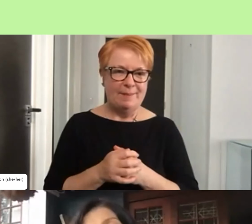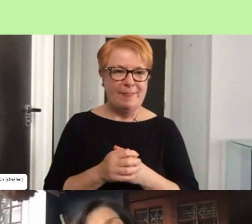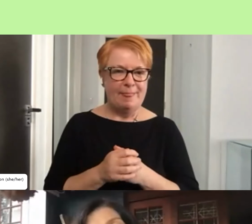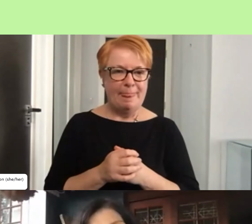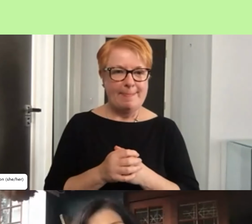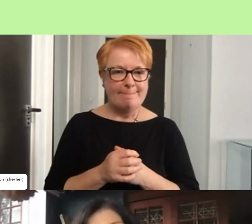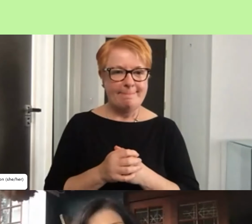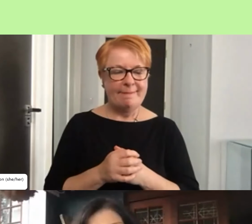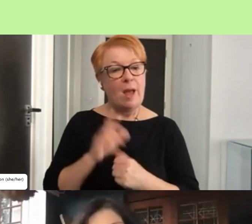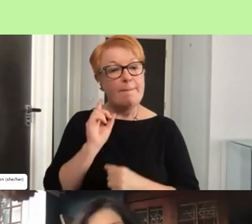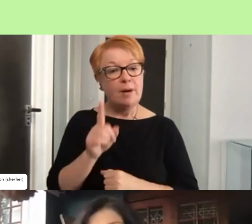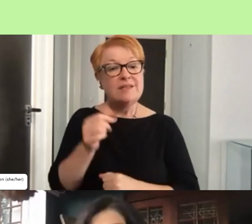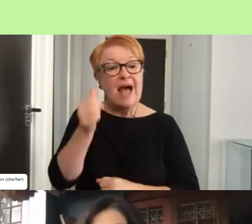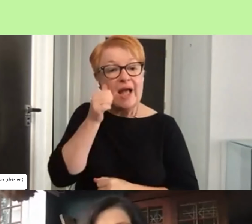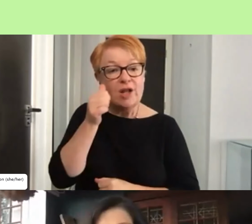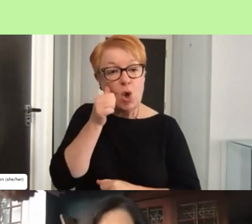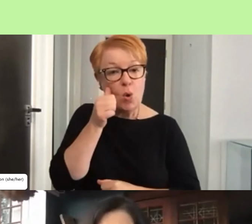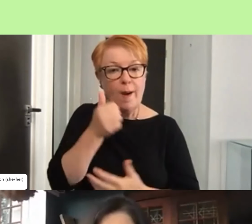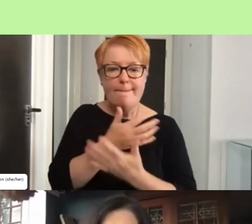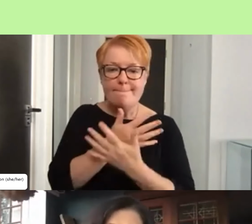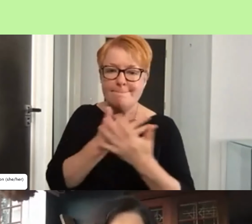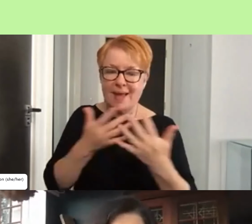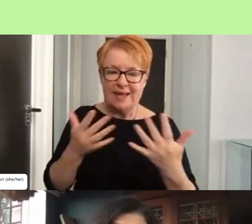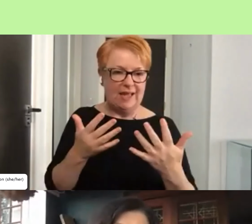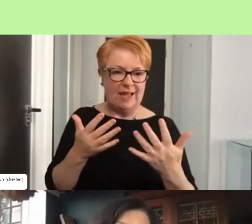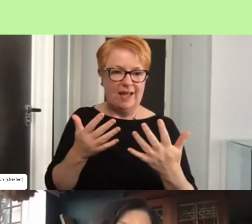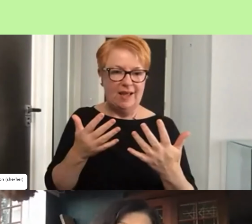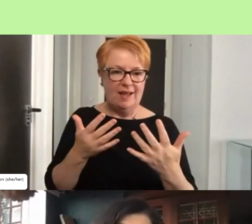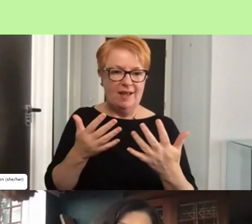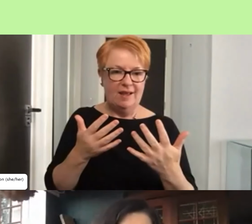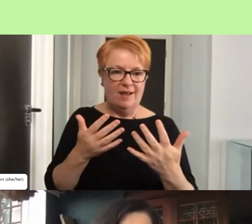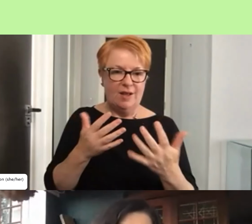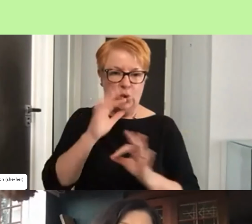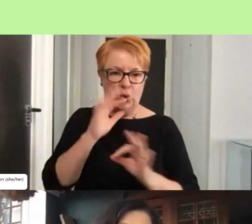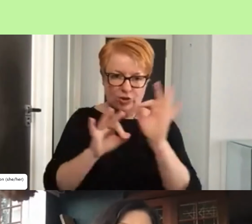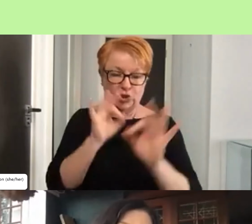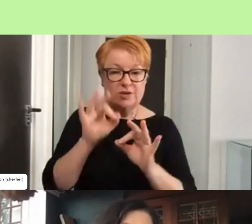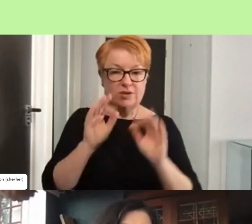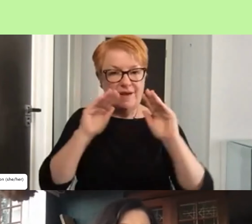But I do know that many, many, several questions did focus on, you know,